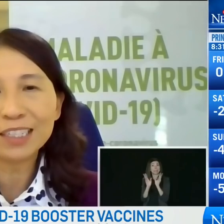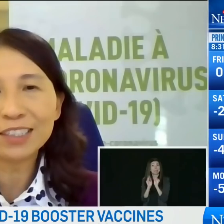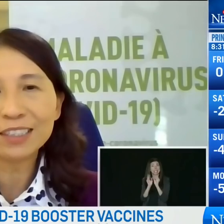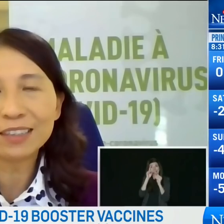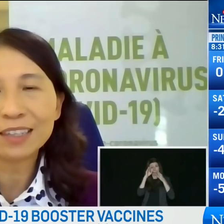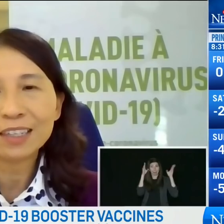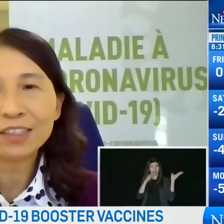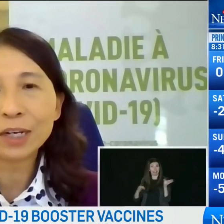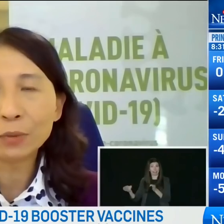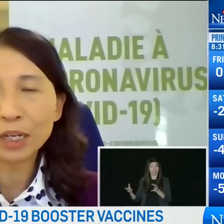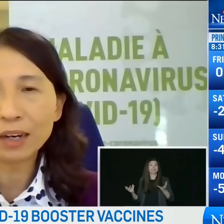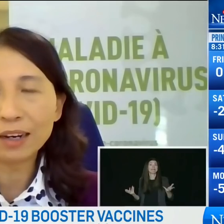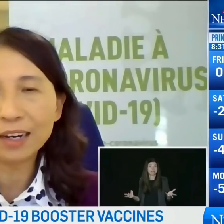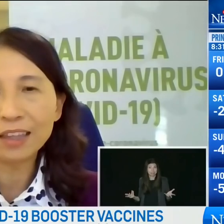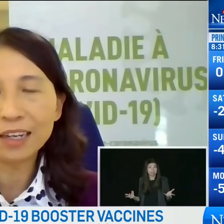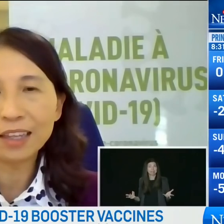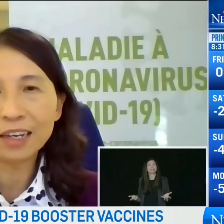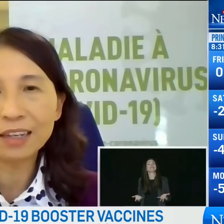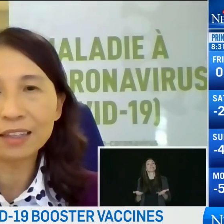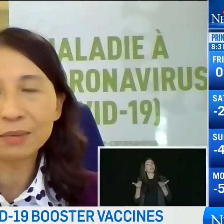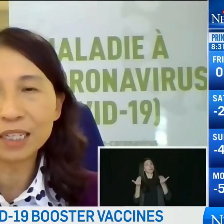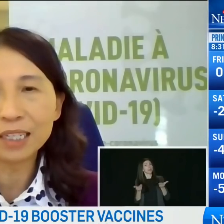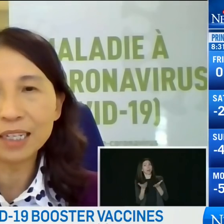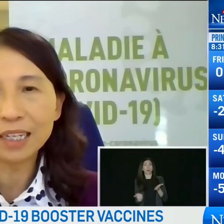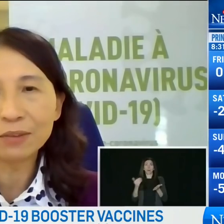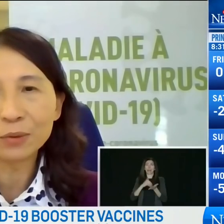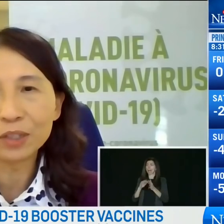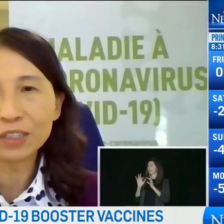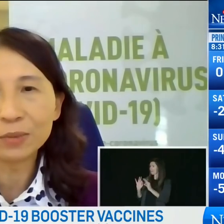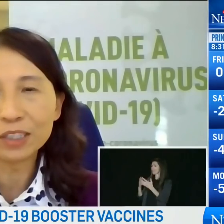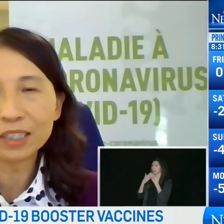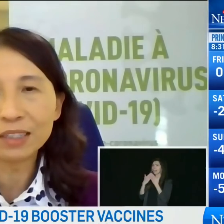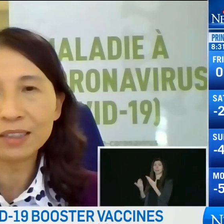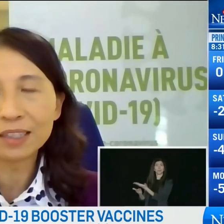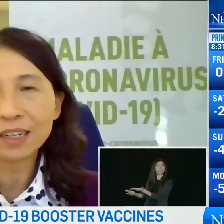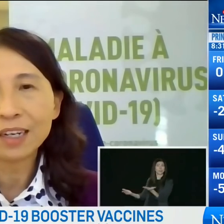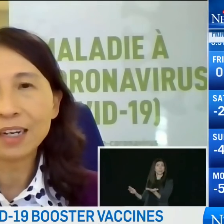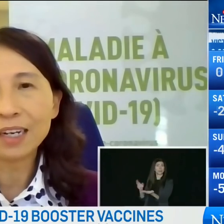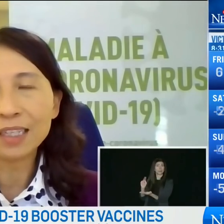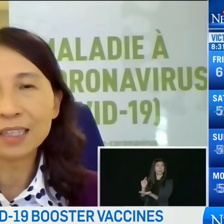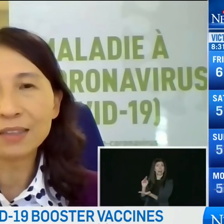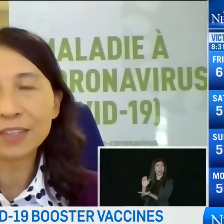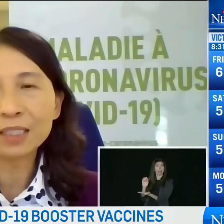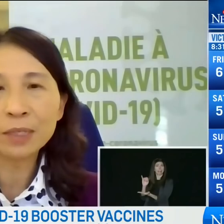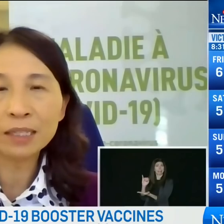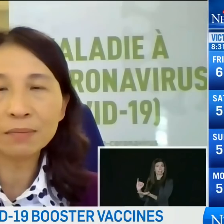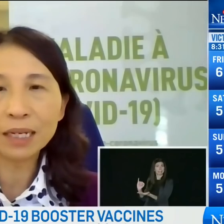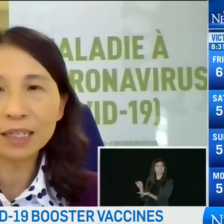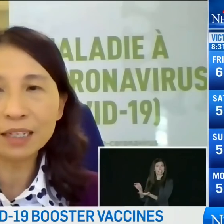MEETING THIS WEEK ALREADY TO LOOK AT THE NEXT STAGE OF THE BOOSTER RECOMMENDATIONS SO HERE WE ARE.